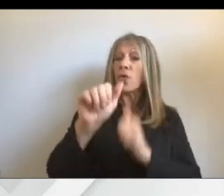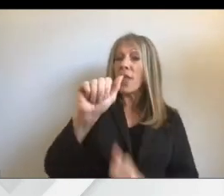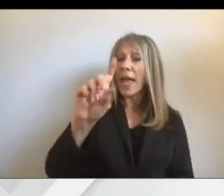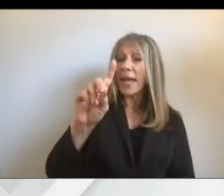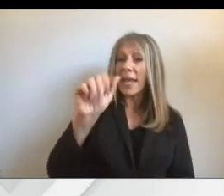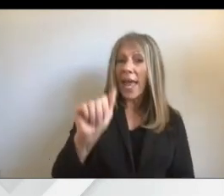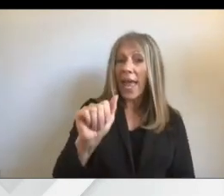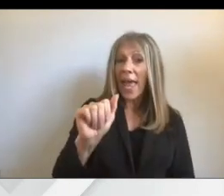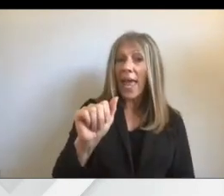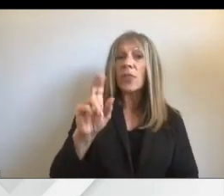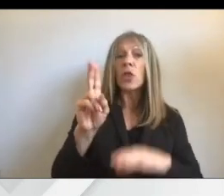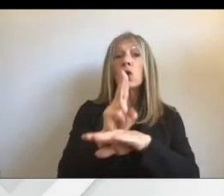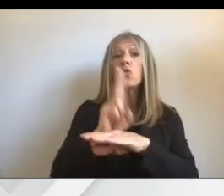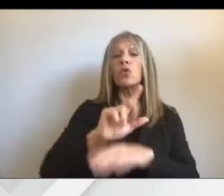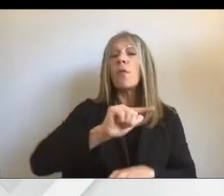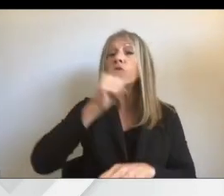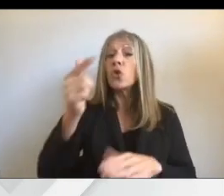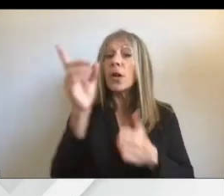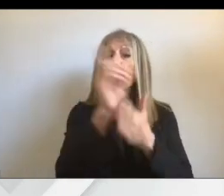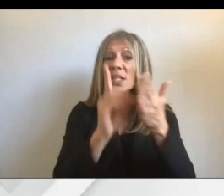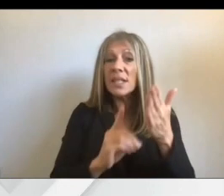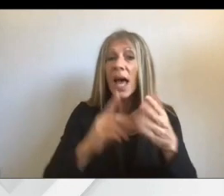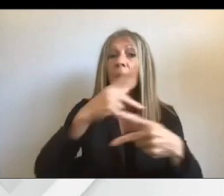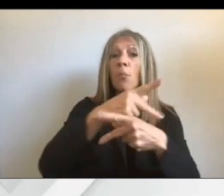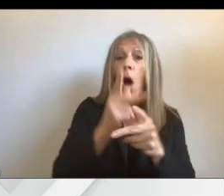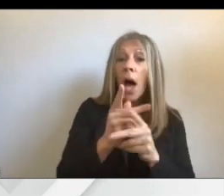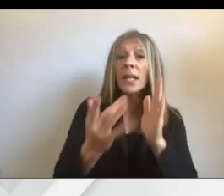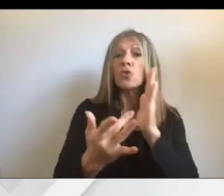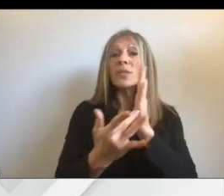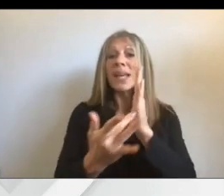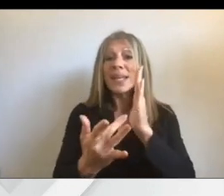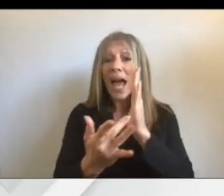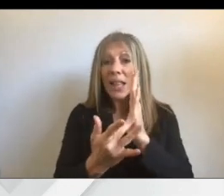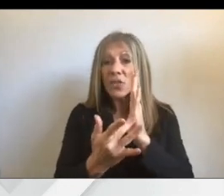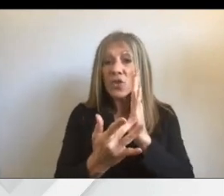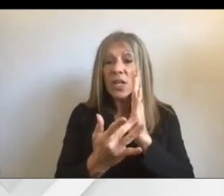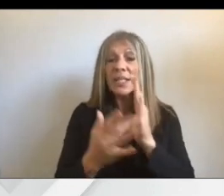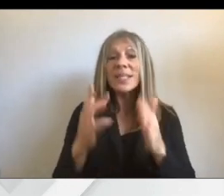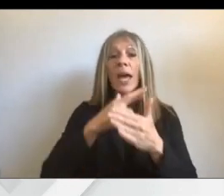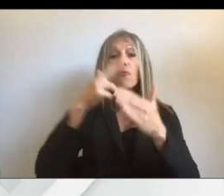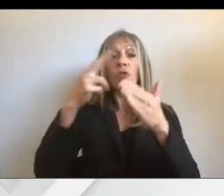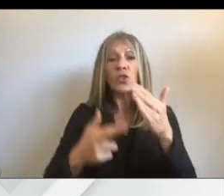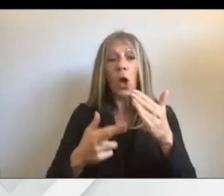the use of alternative designs, products, or technologies that result in substantial